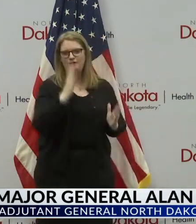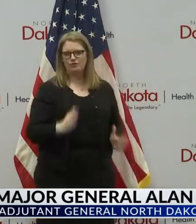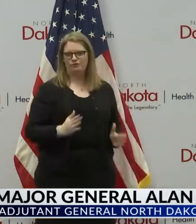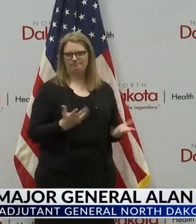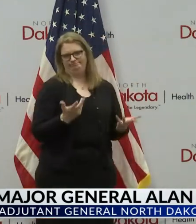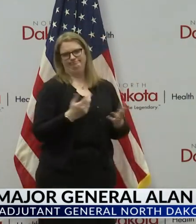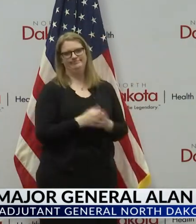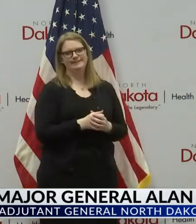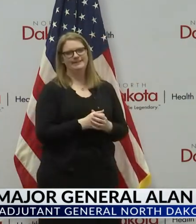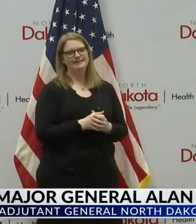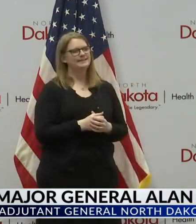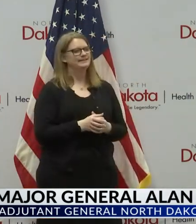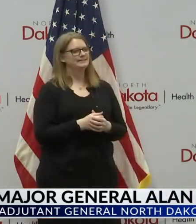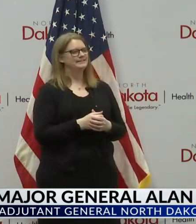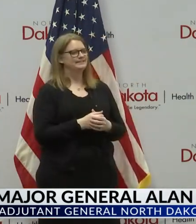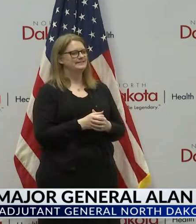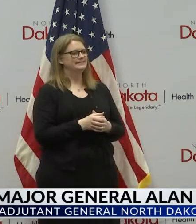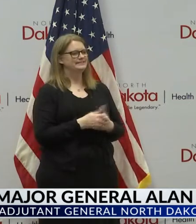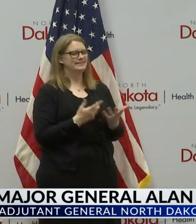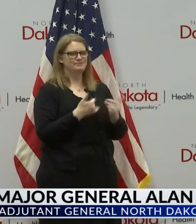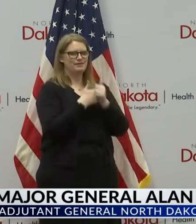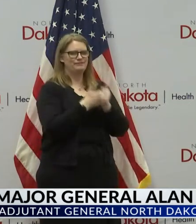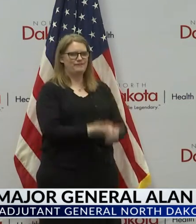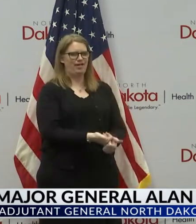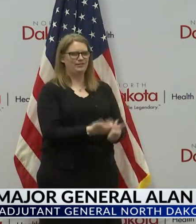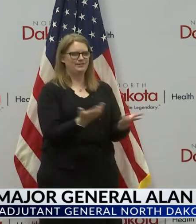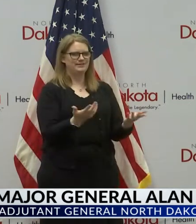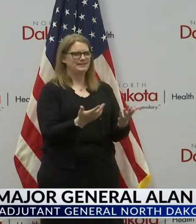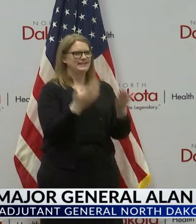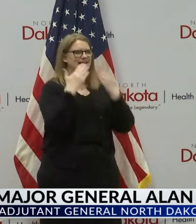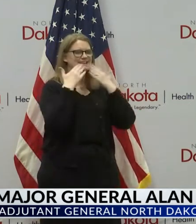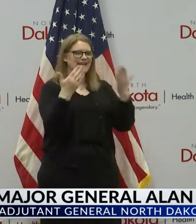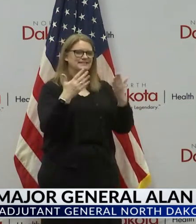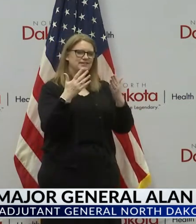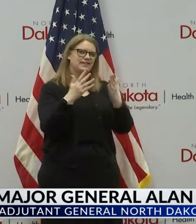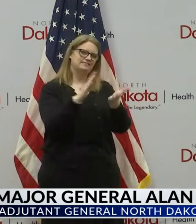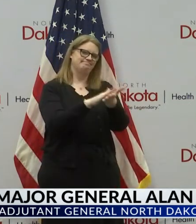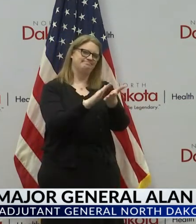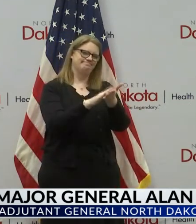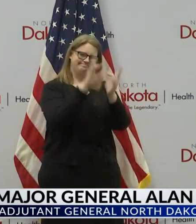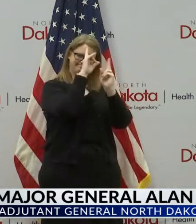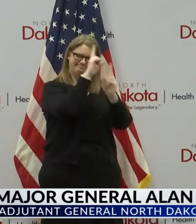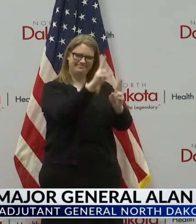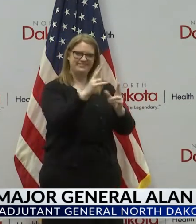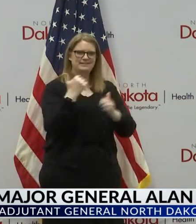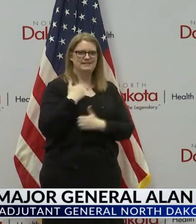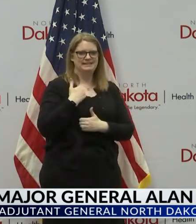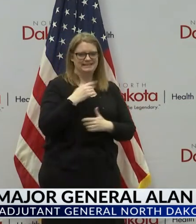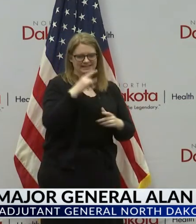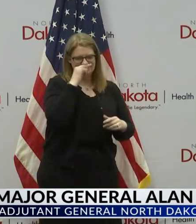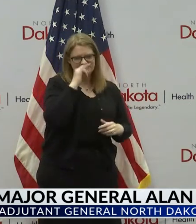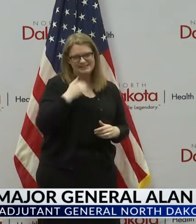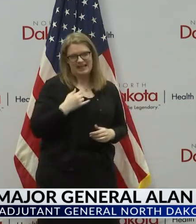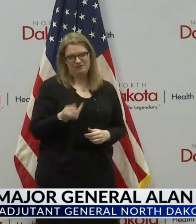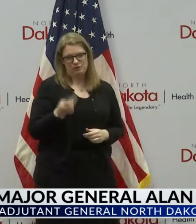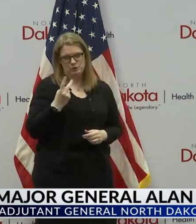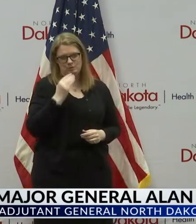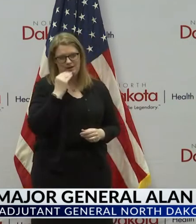KIDS, TOO. THANKS, GOVERNOR. AND THANKS FOR THE -- TRYING TO FOLLOW PROTOCOL. THANKS TO THE SHOUT-OUT TO